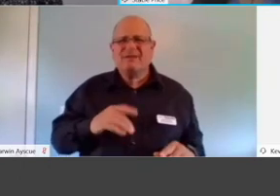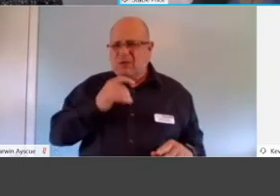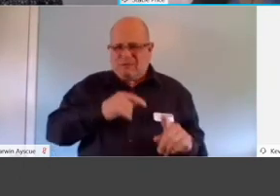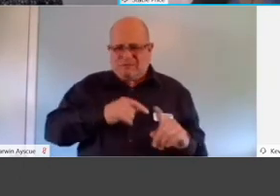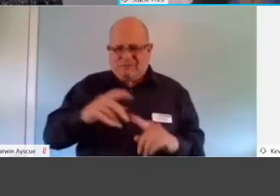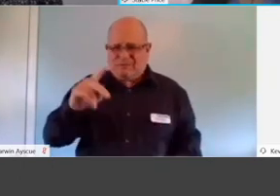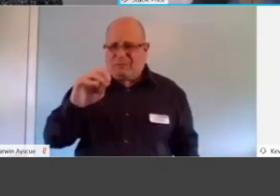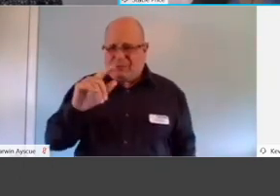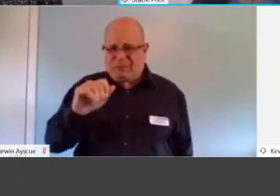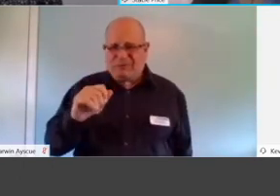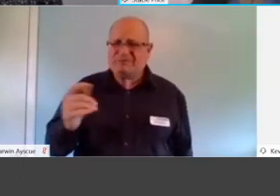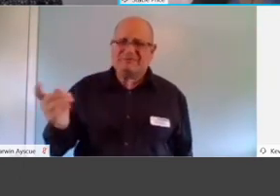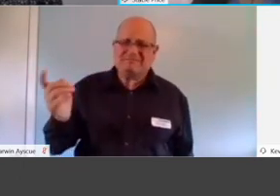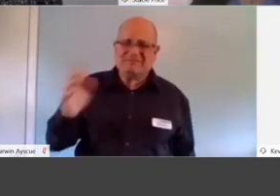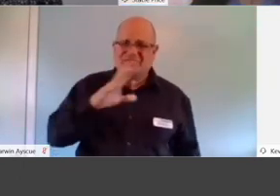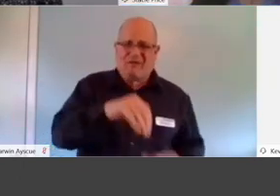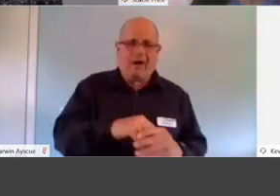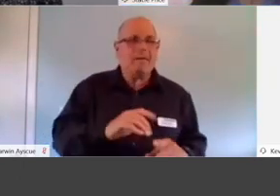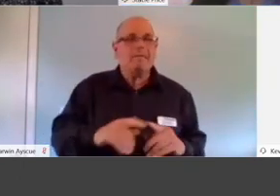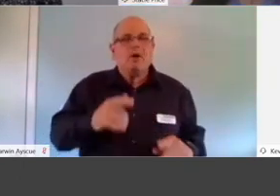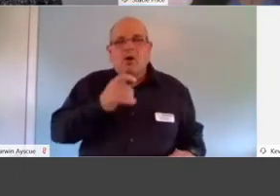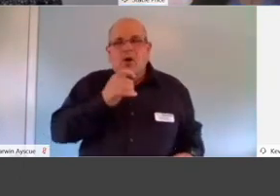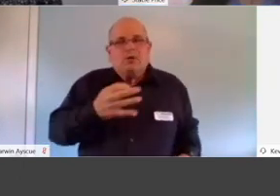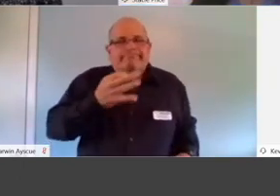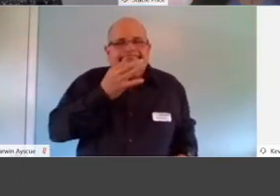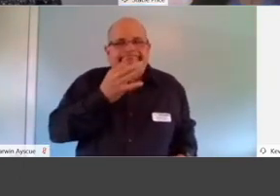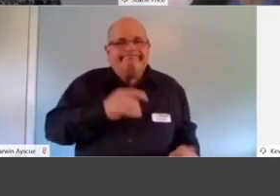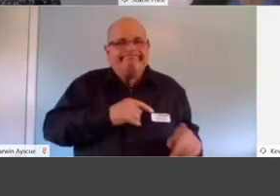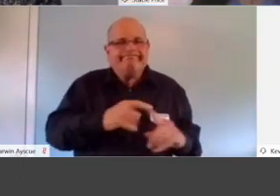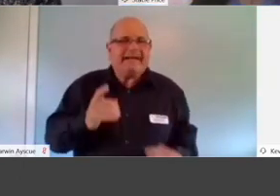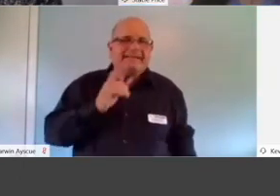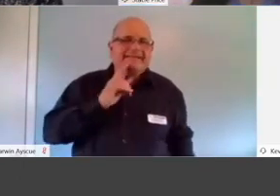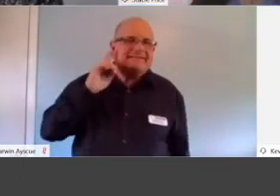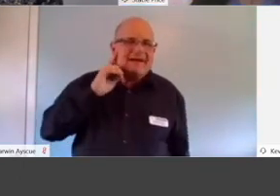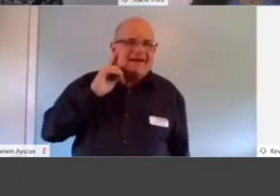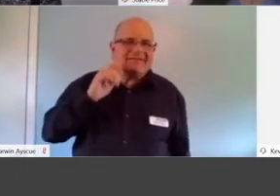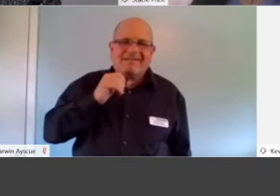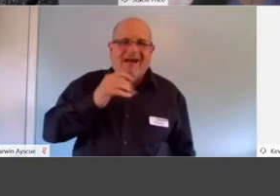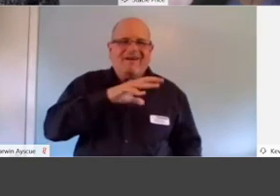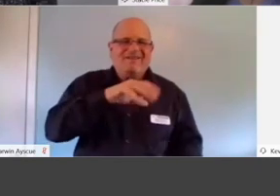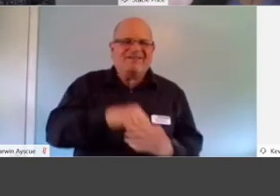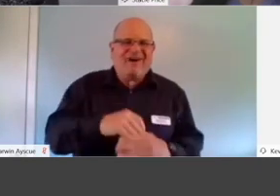an expert come in about hearing impairment, so it's like when they actually talked to